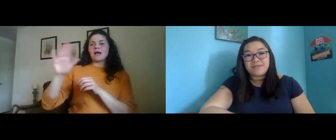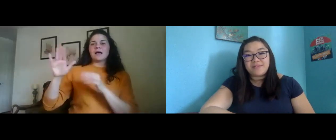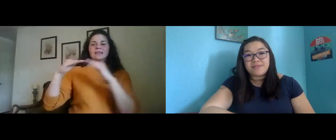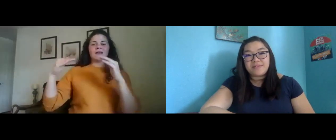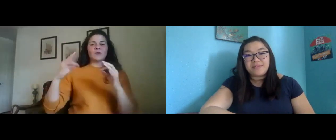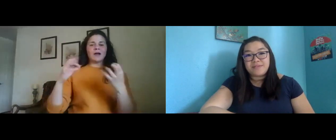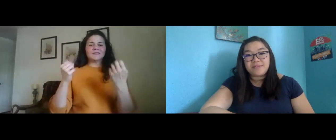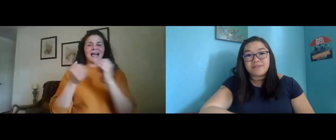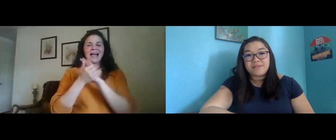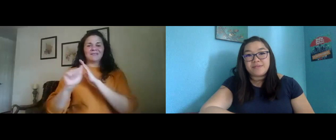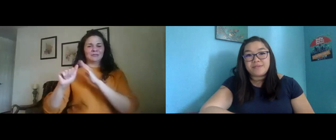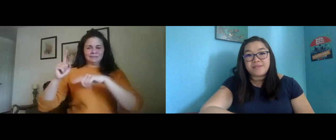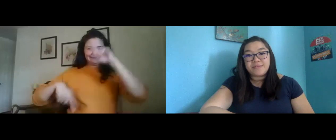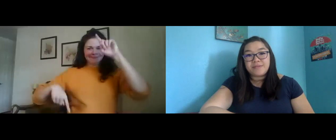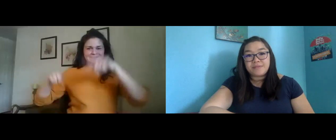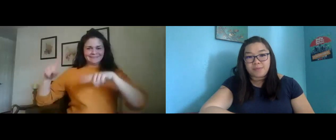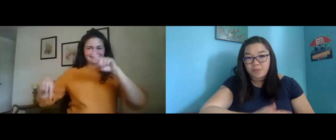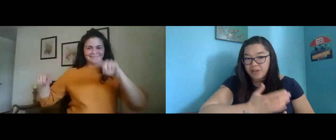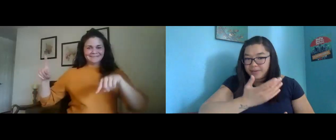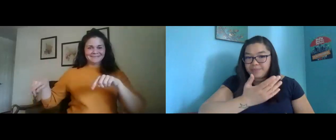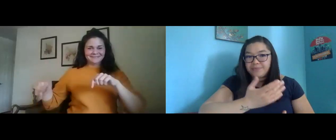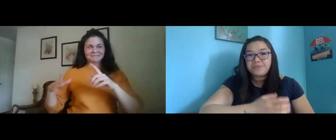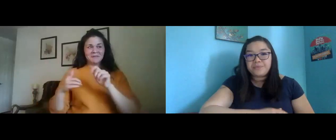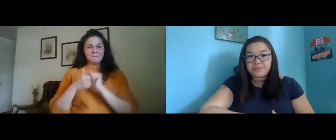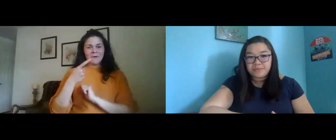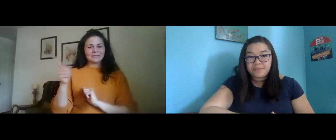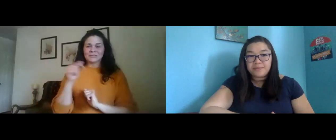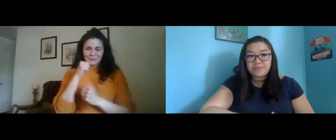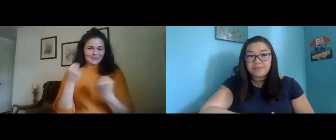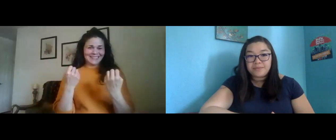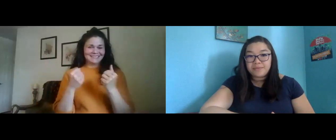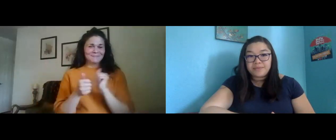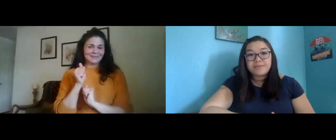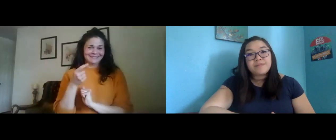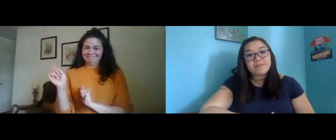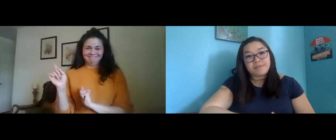Among my sisters, signing skills vary, and most of them don’t sign.